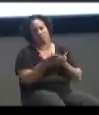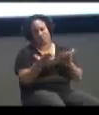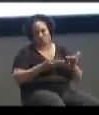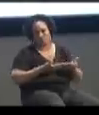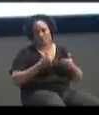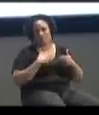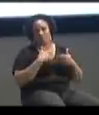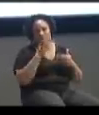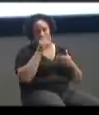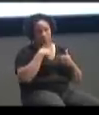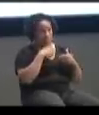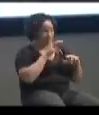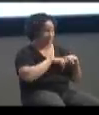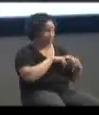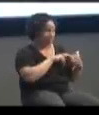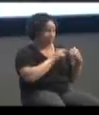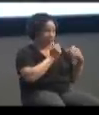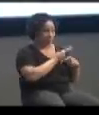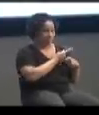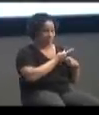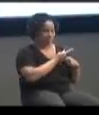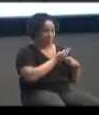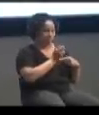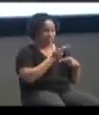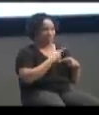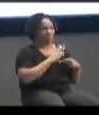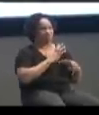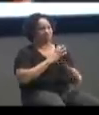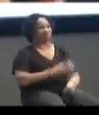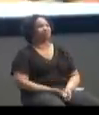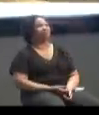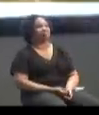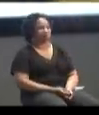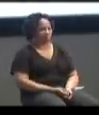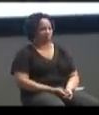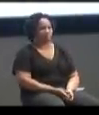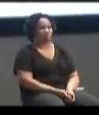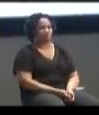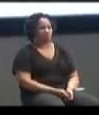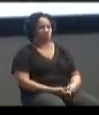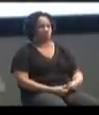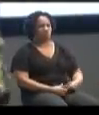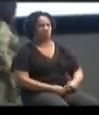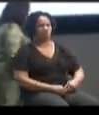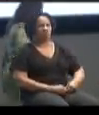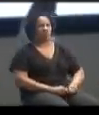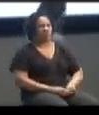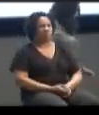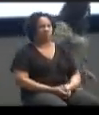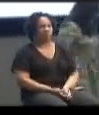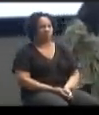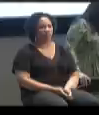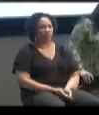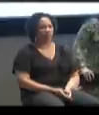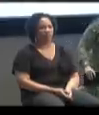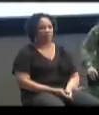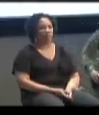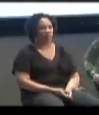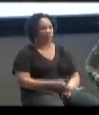I'M GUESSING I SHOULD TAKE MY SEAT OVER HERE THEN, RIGHT? ALL RIGHT.